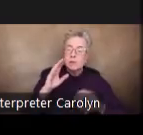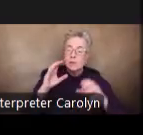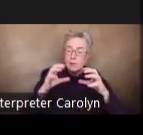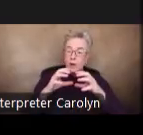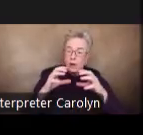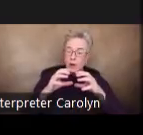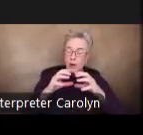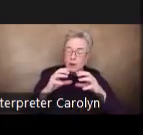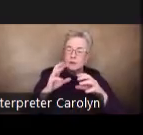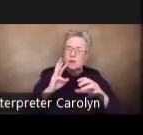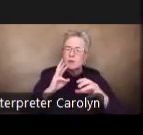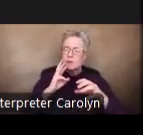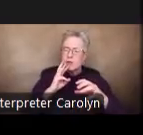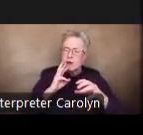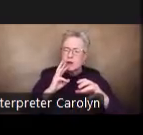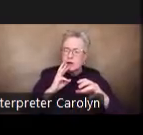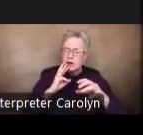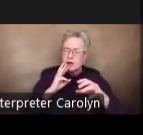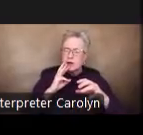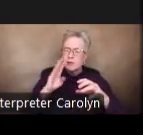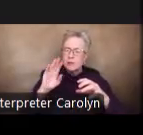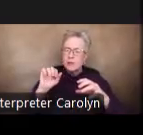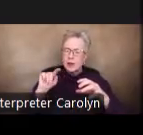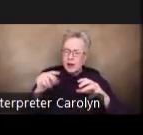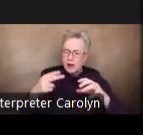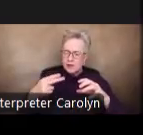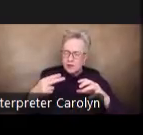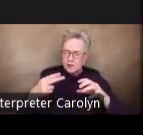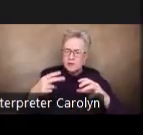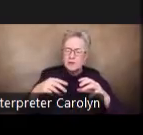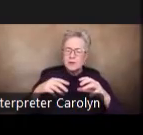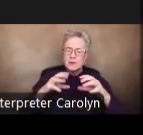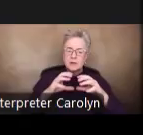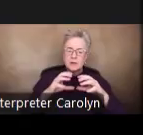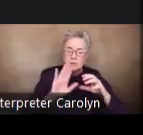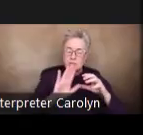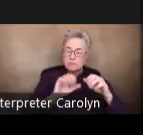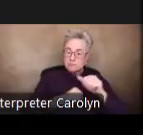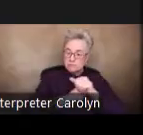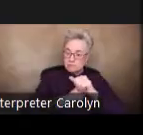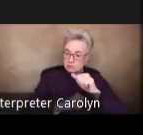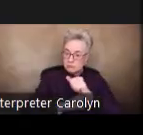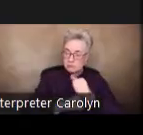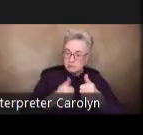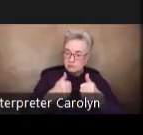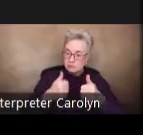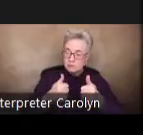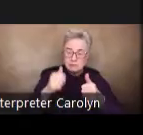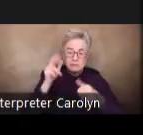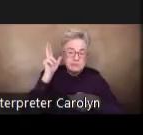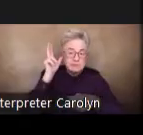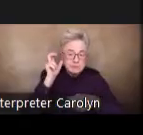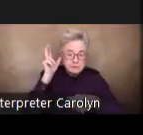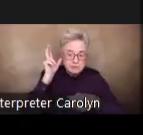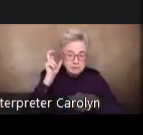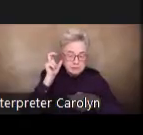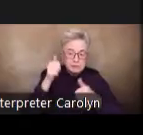So let's think about Maya's house. Her foundation is solid. She's got adequate hearing, strong social engagement and